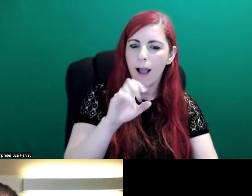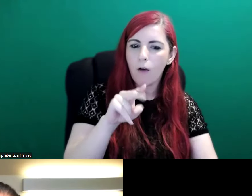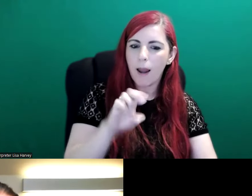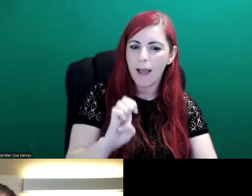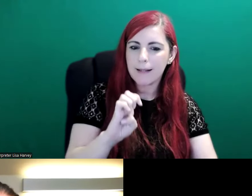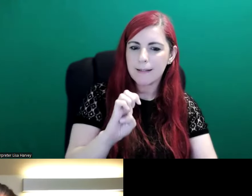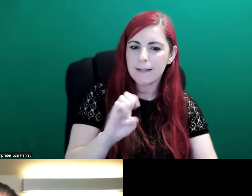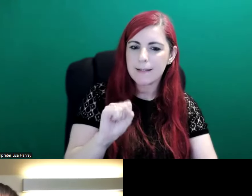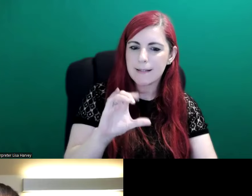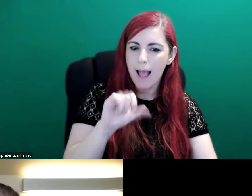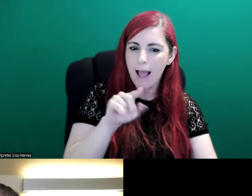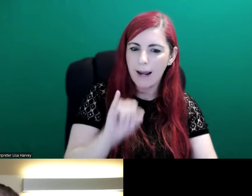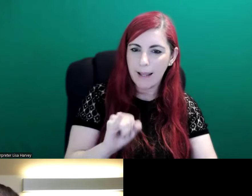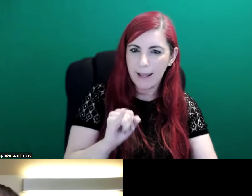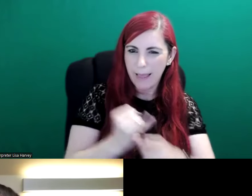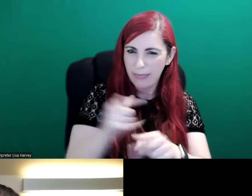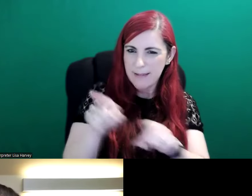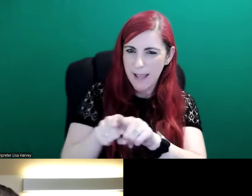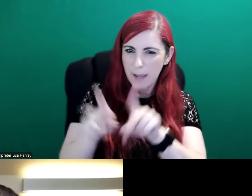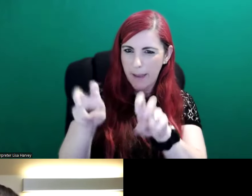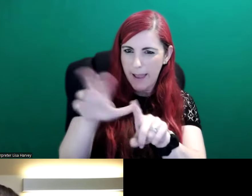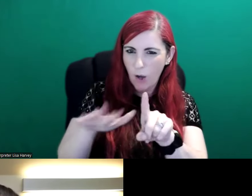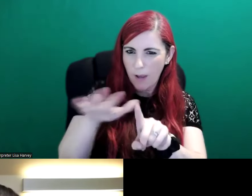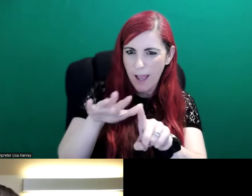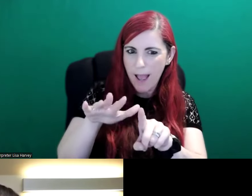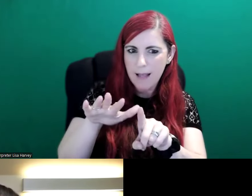the work of Evie Hone and Mainie Jellett?